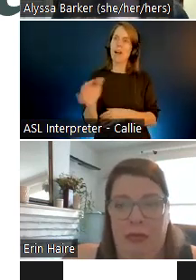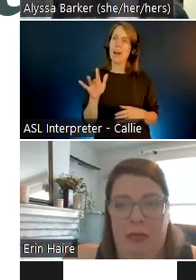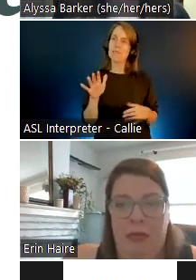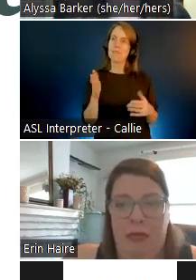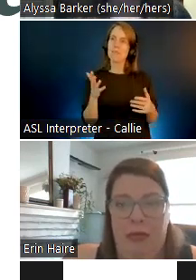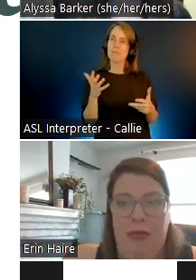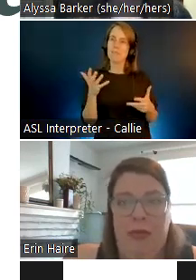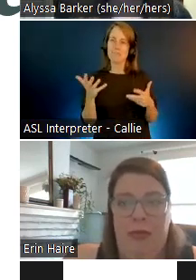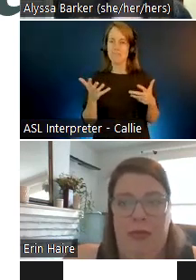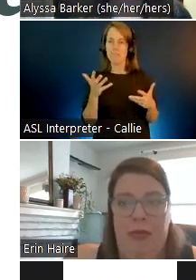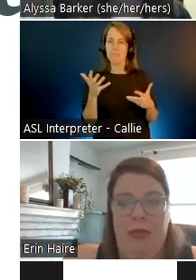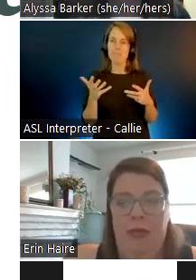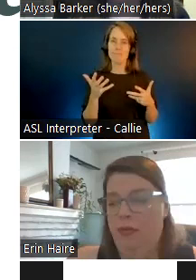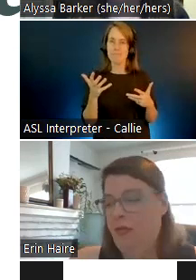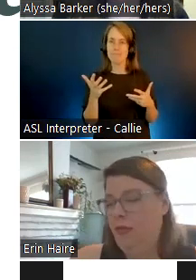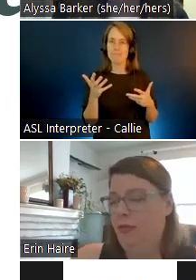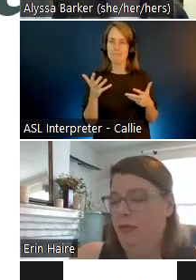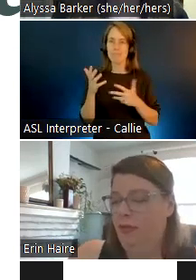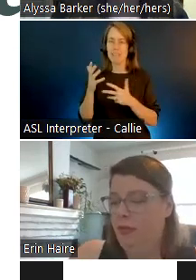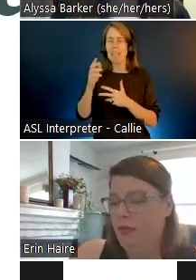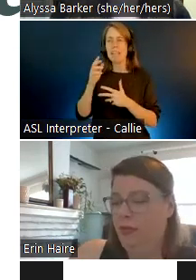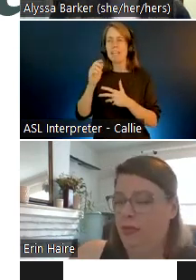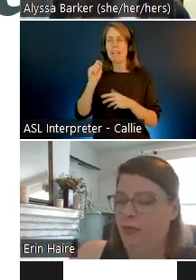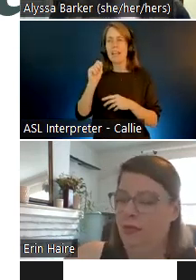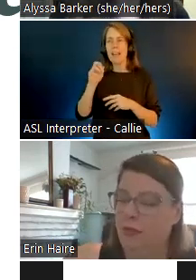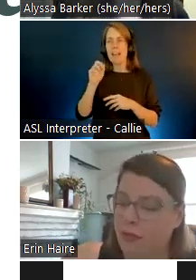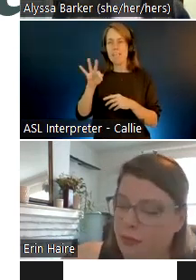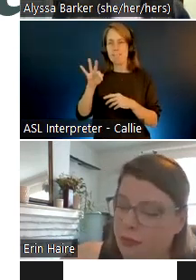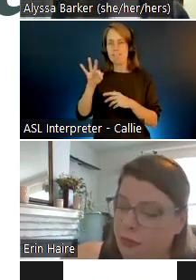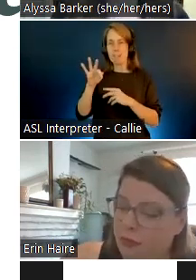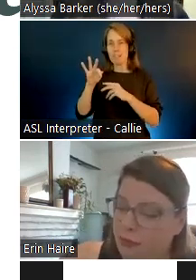a you know accommodation would be if there are construction rules or something like that